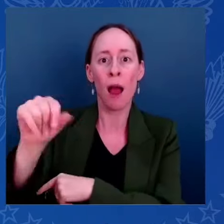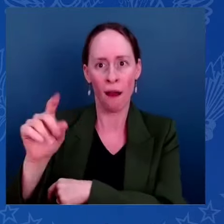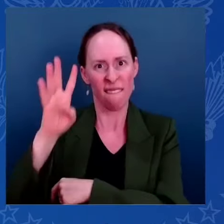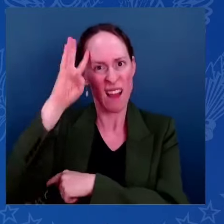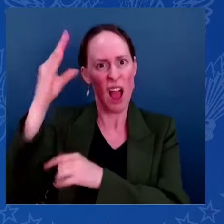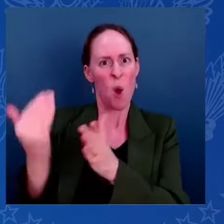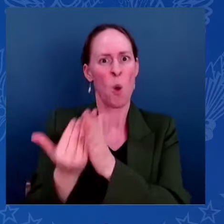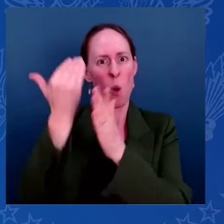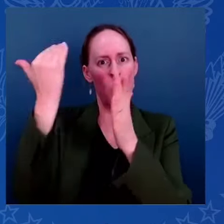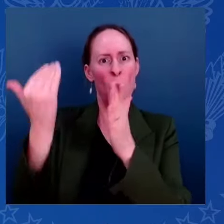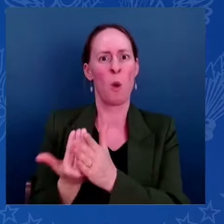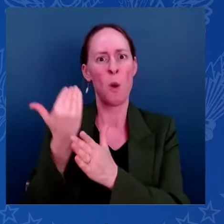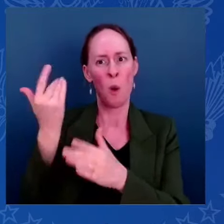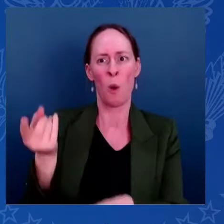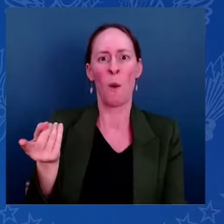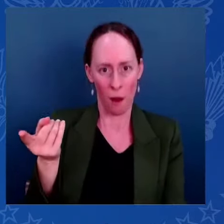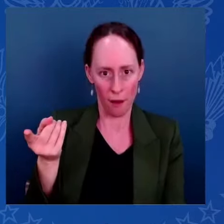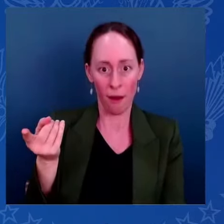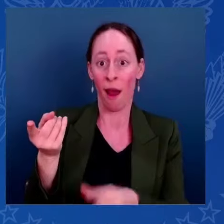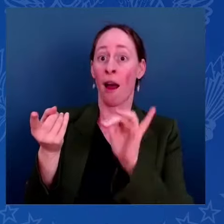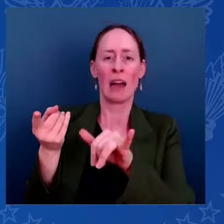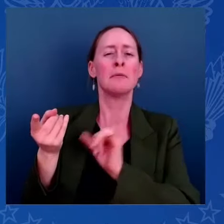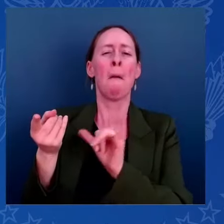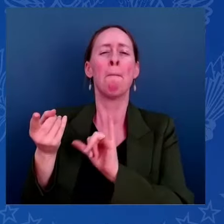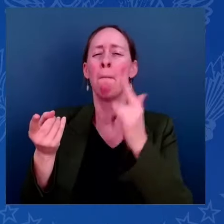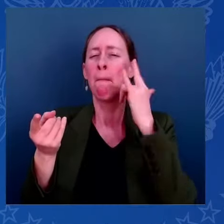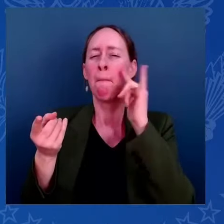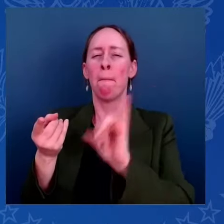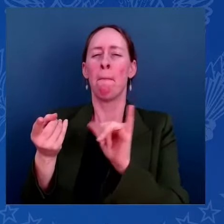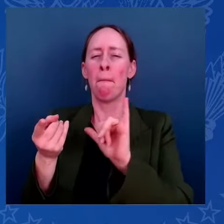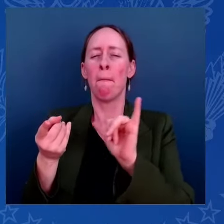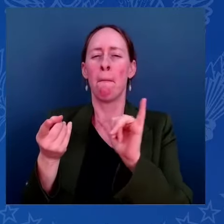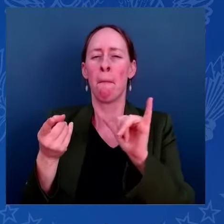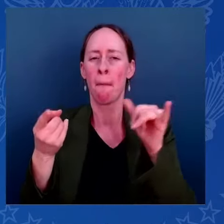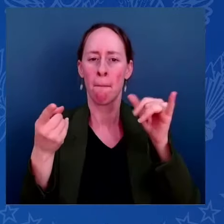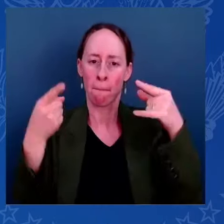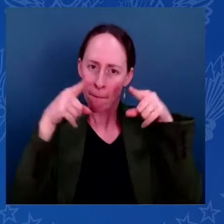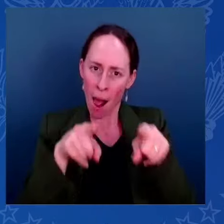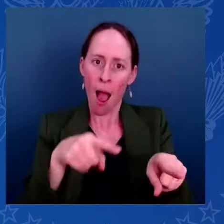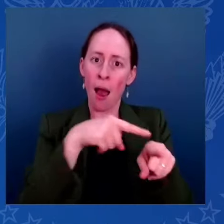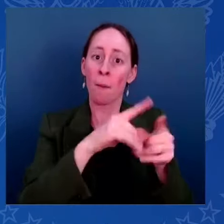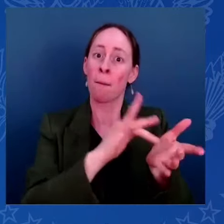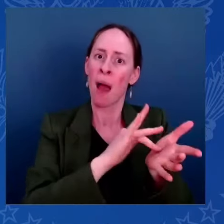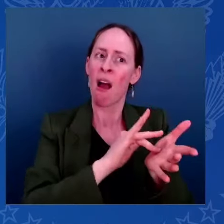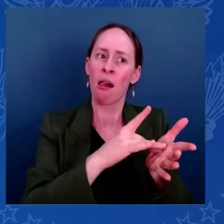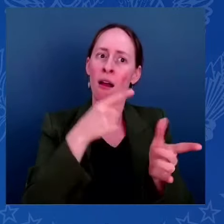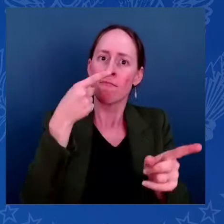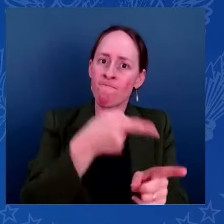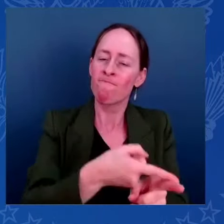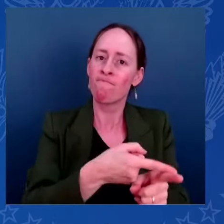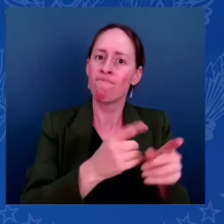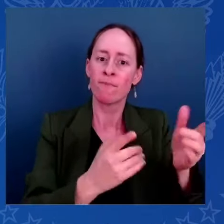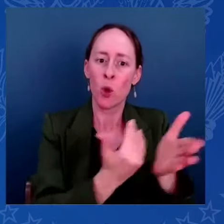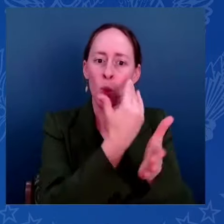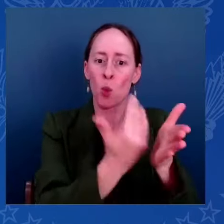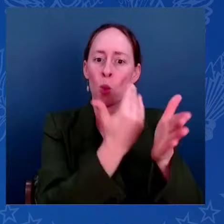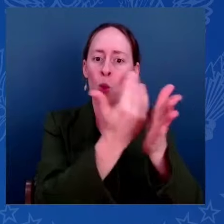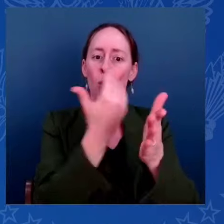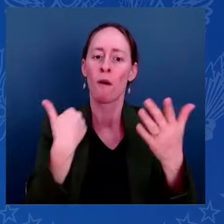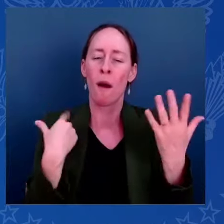I wanted something that did nothing but focus on cancer. ARPA-H does for biomedicine what DARPA does for technology: